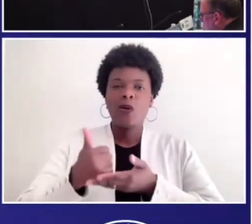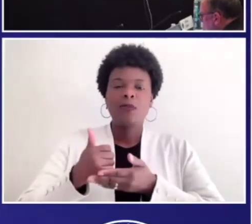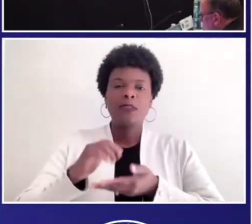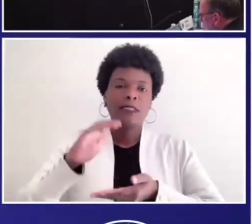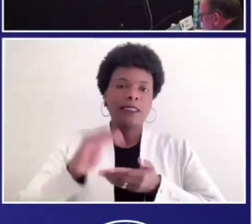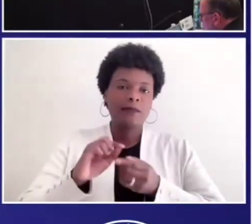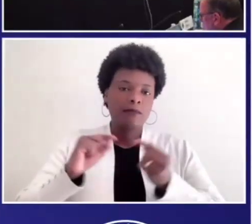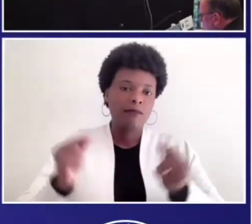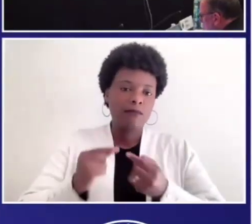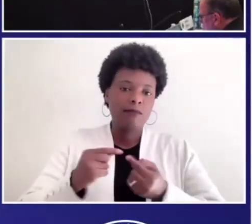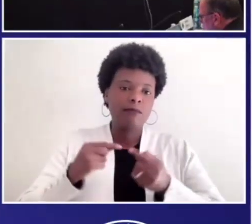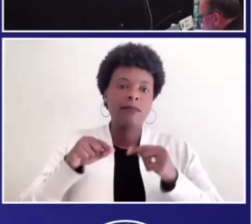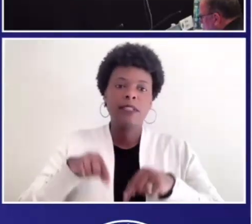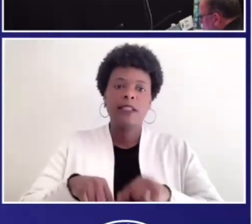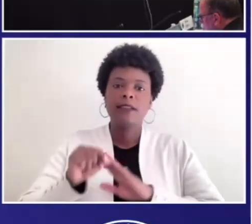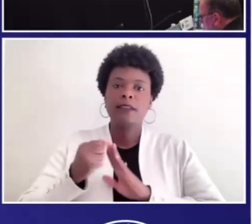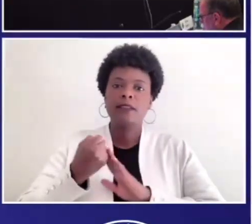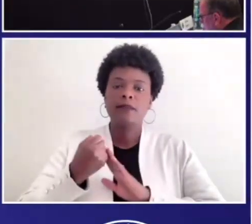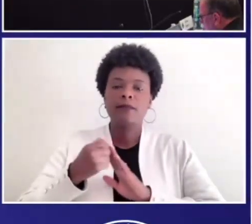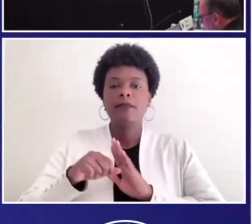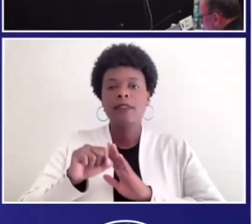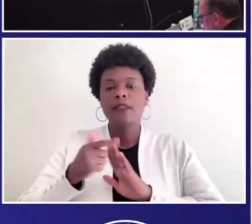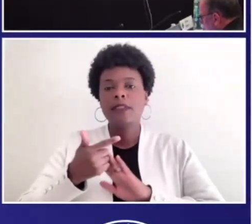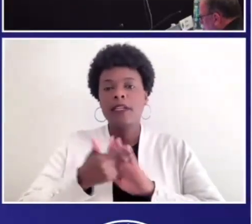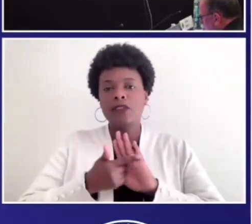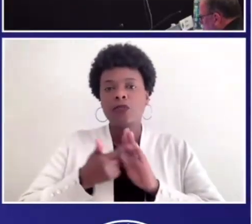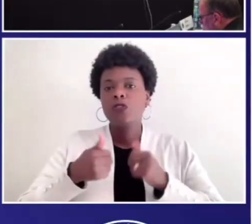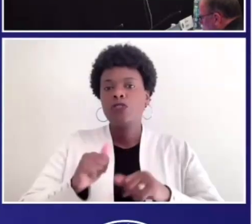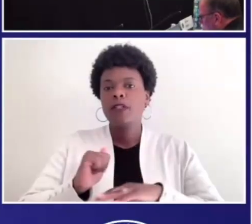to implement. As far as having data or